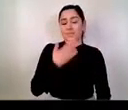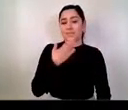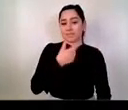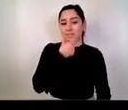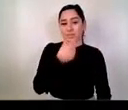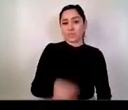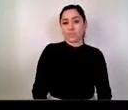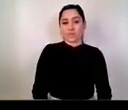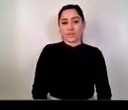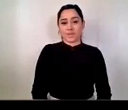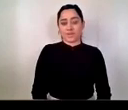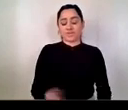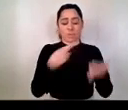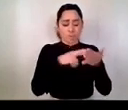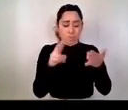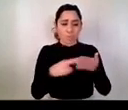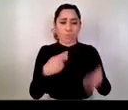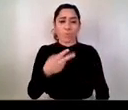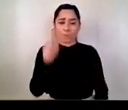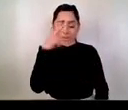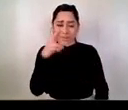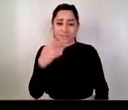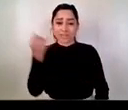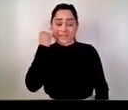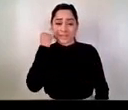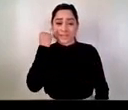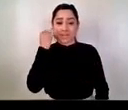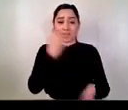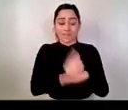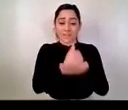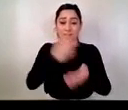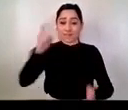to look at the references provided on this sheet if you would like to read further.